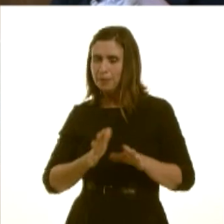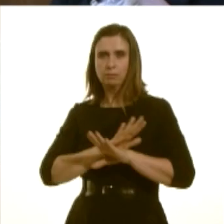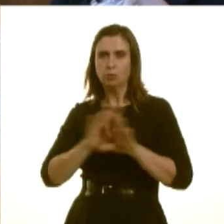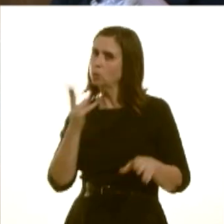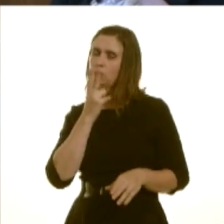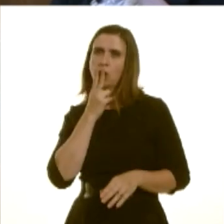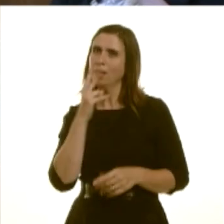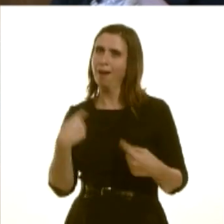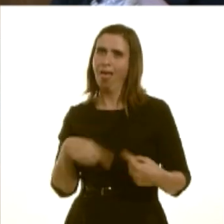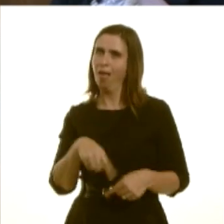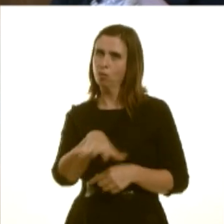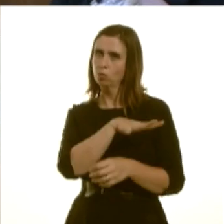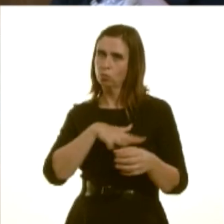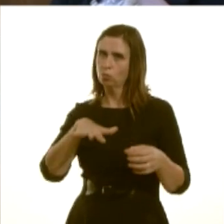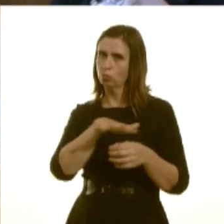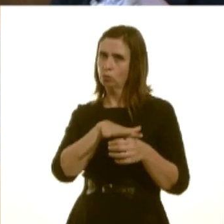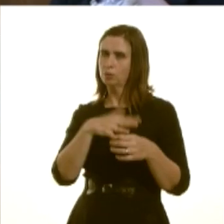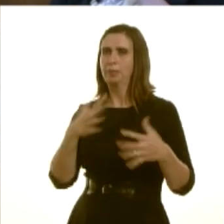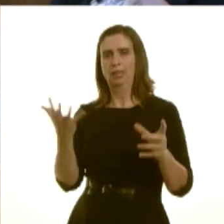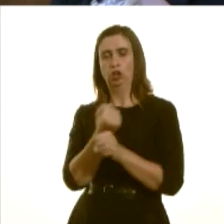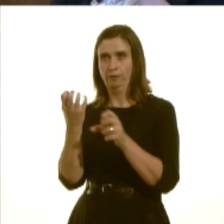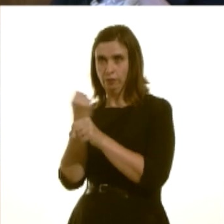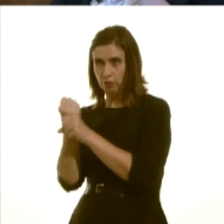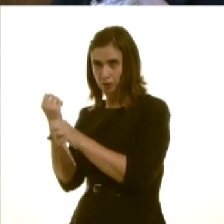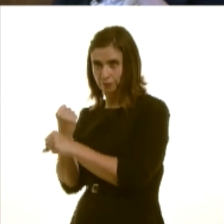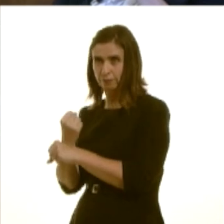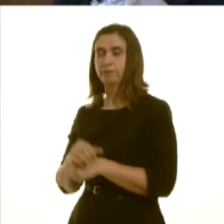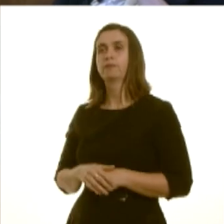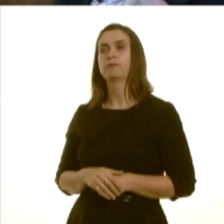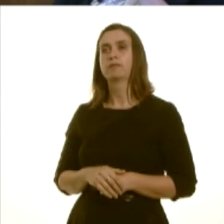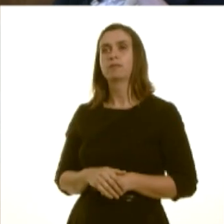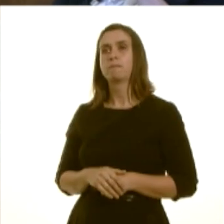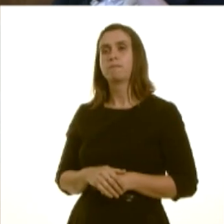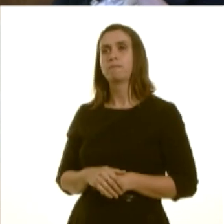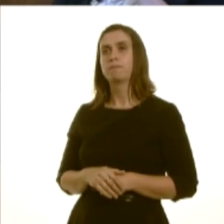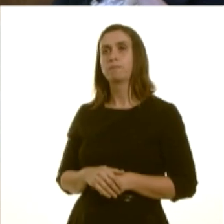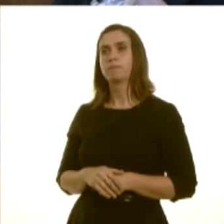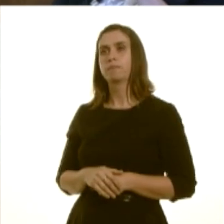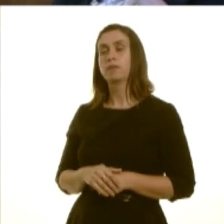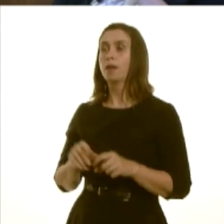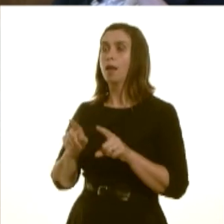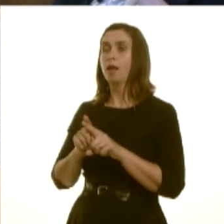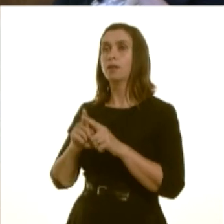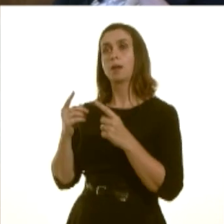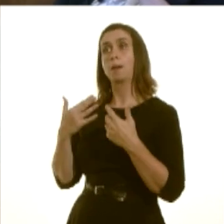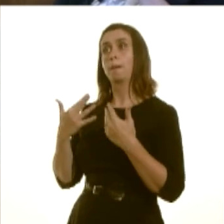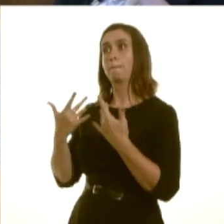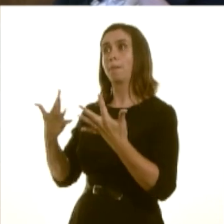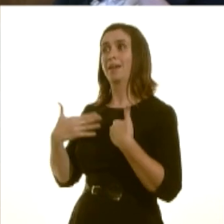69 schools, for example, have already achieved that. Within the public health White Paper,